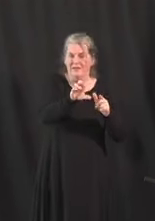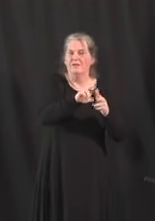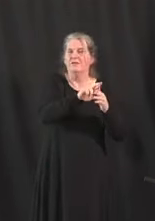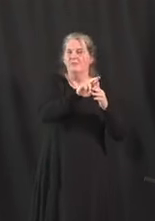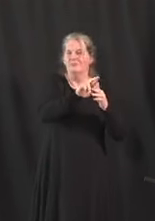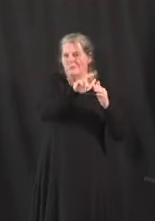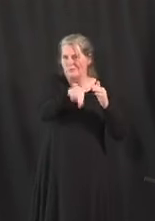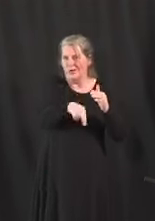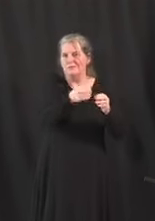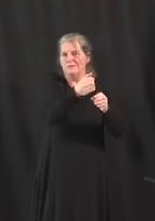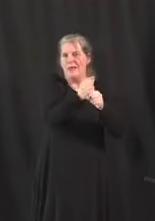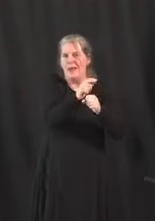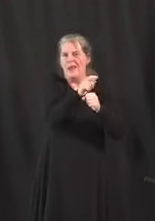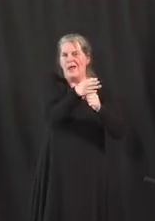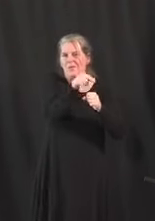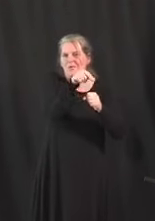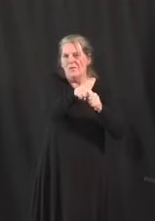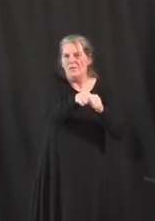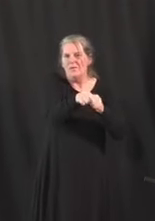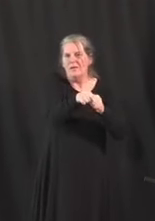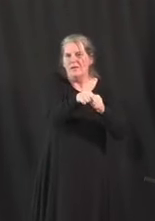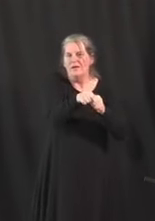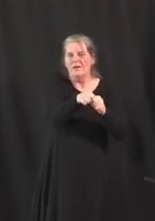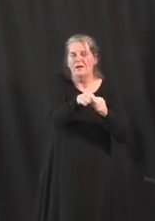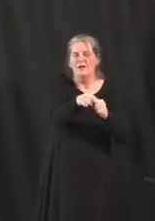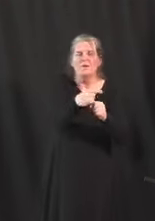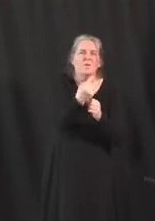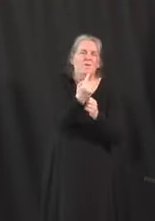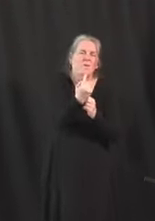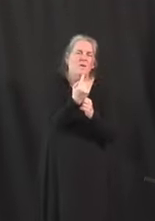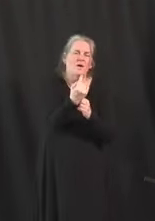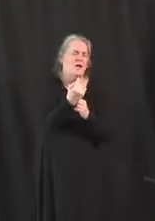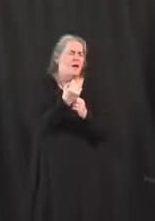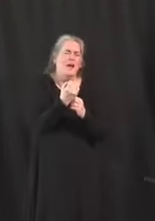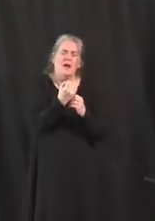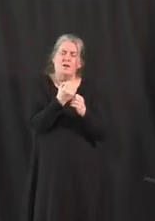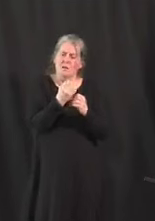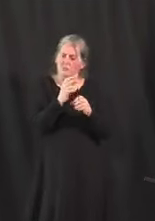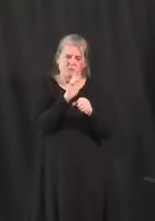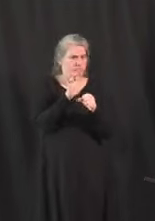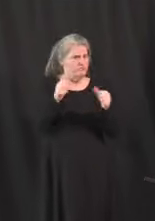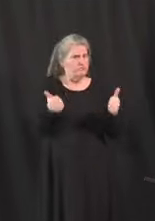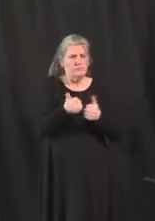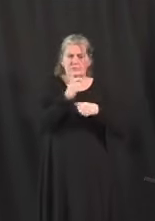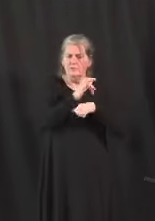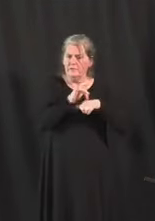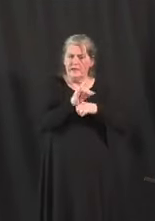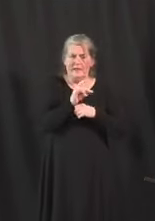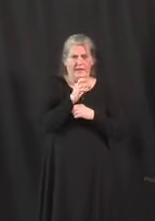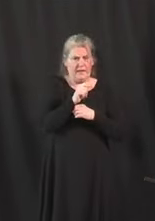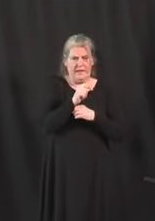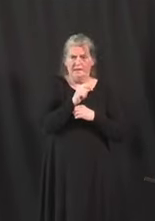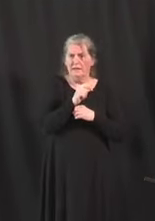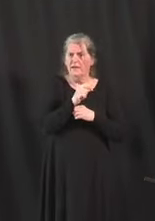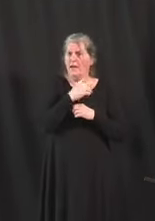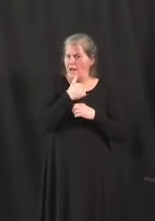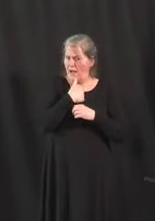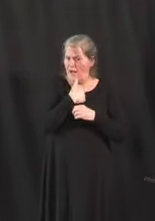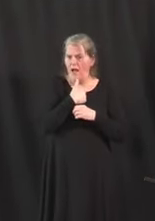OUR BOTTLENECK IF ANYTHING IS NOT THE KITS AND IS NOT THE LAB CAPACITY, WHICH HAS RAMPED UP CONSIDERABLY OVER THE LAST